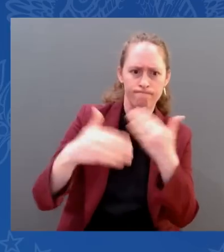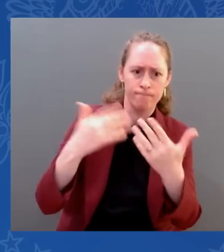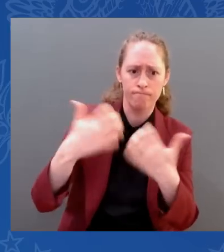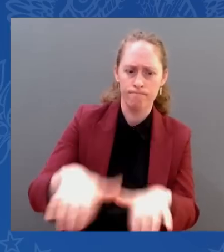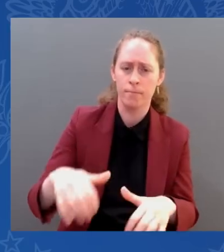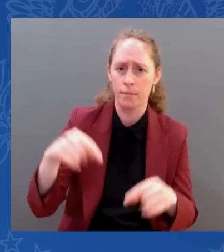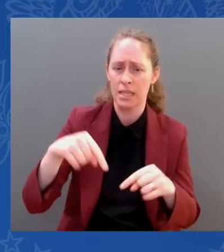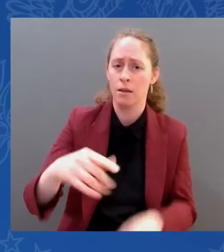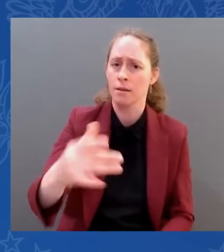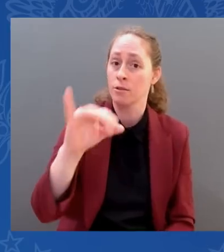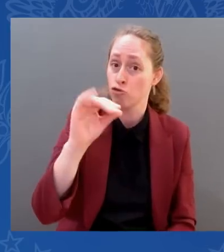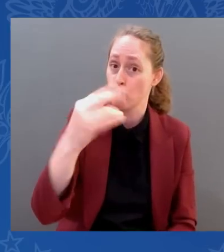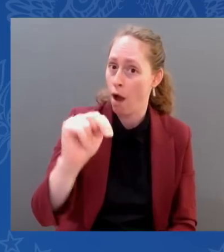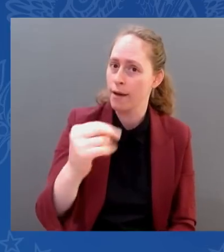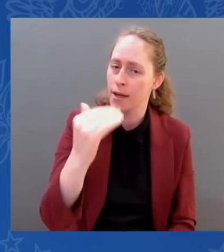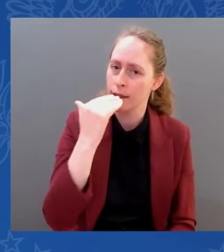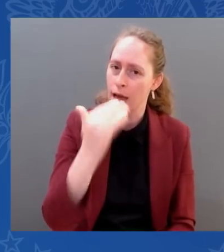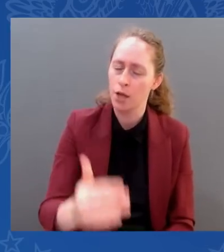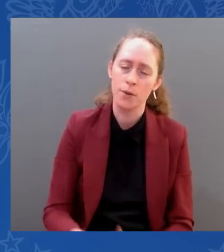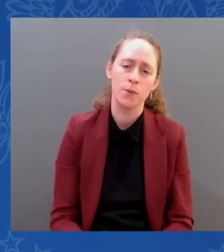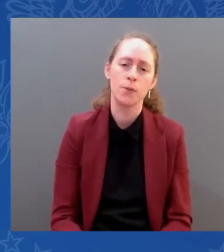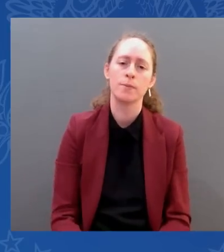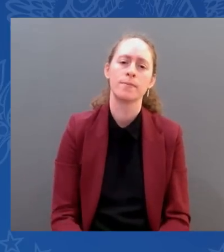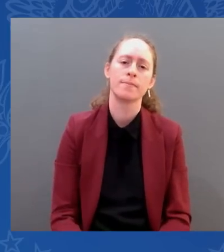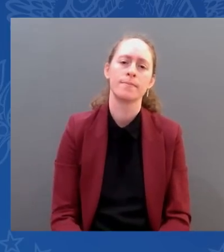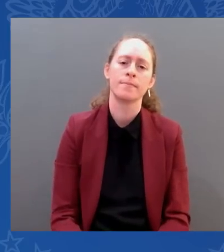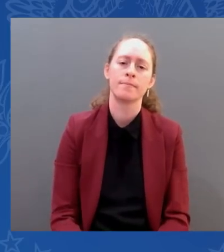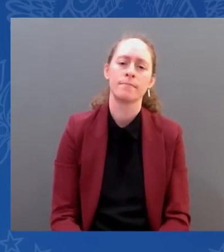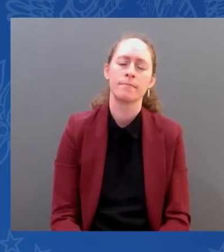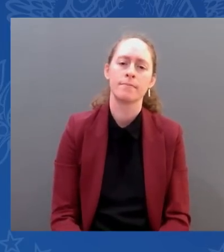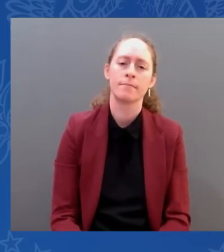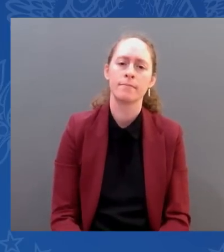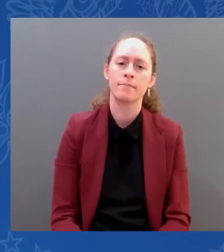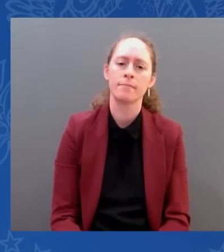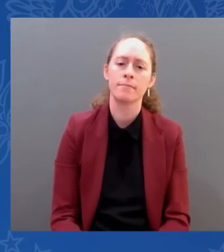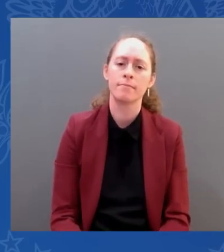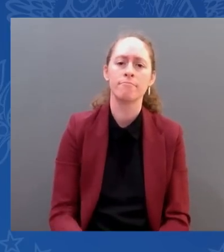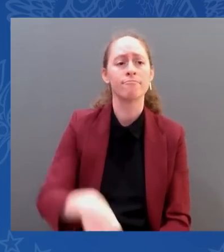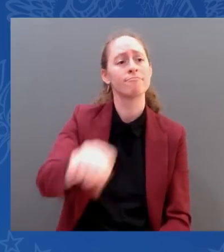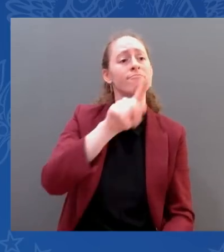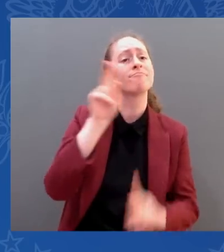you know, paycheck to paycheck are wondering, "Well, like, what in God's name do nine" -- understandably --